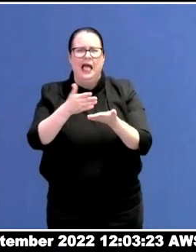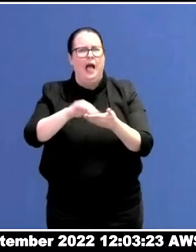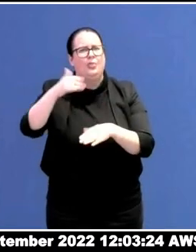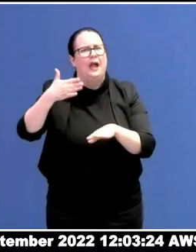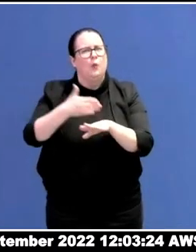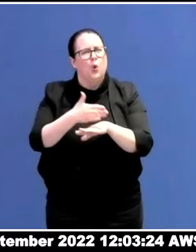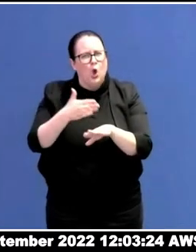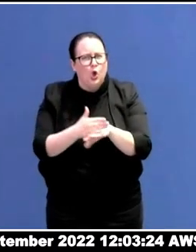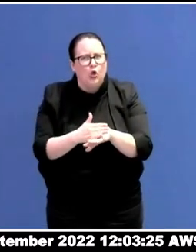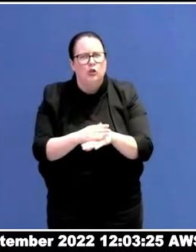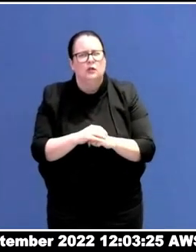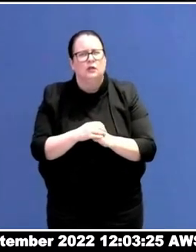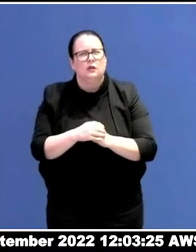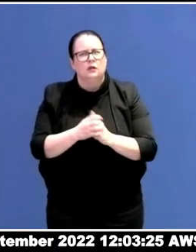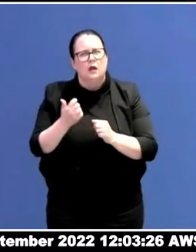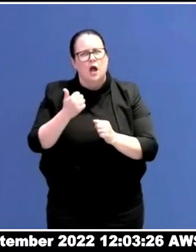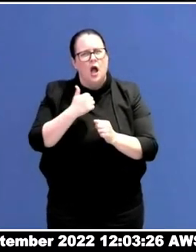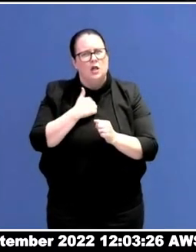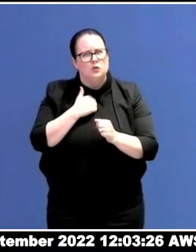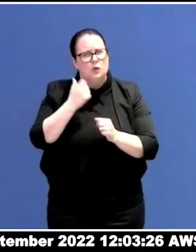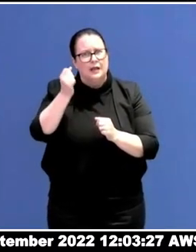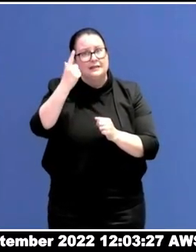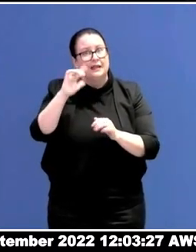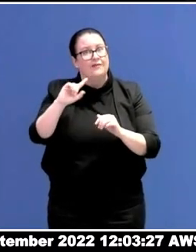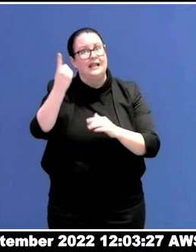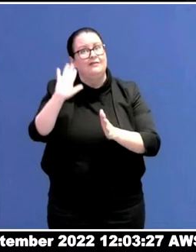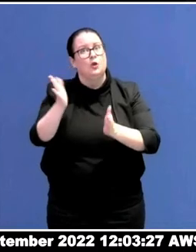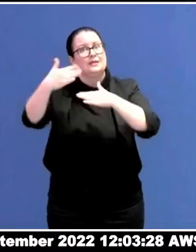just want to know whether or not any First Nations organisations that you have been